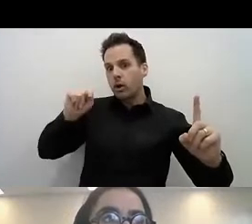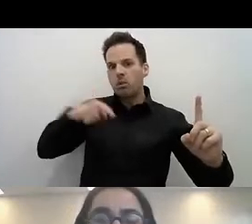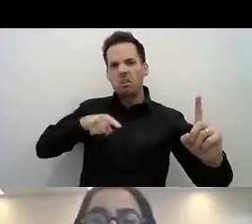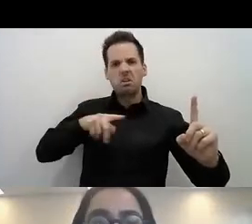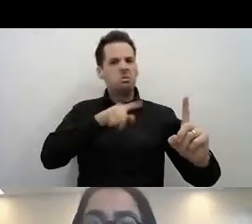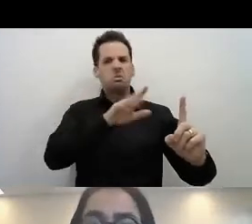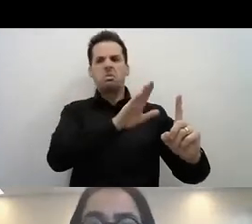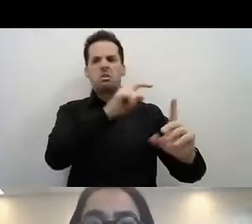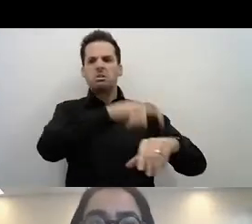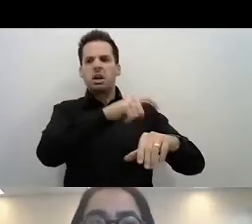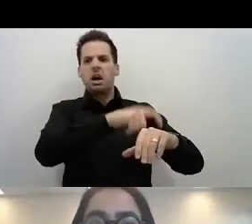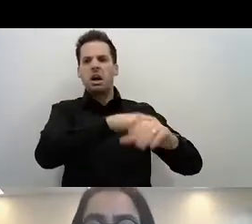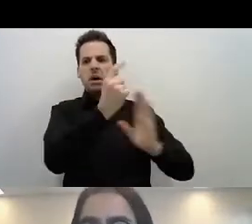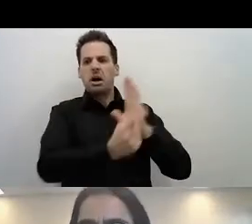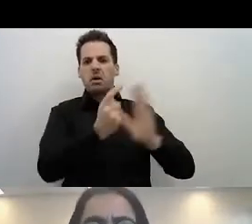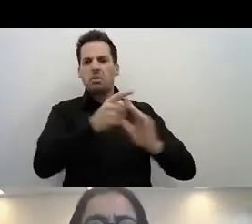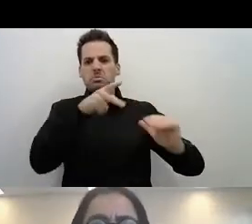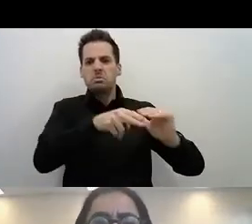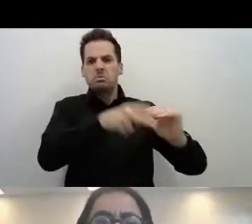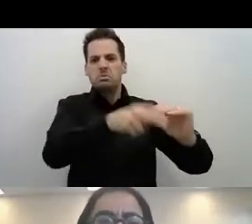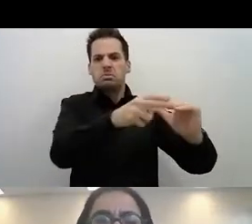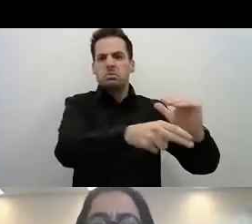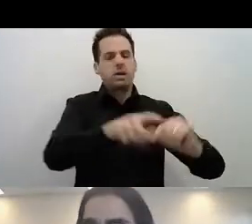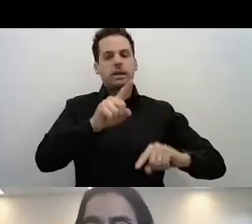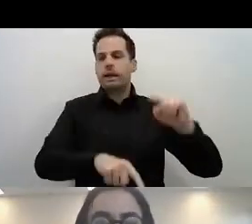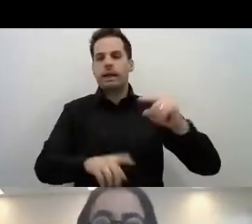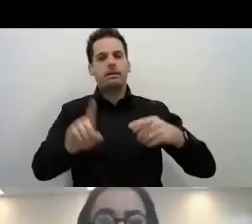refuse to contravene the human rights code they shouldn't then see some sort of negative treatment